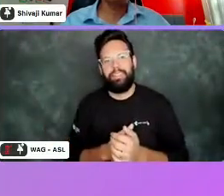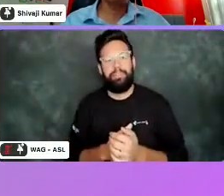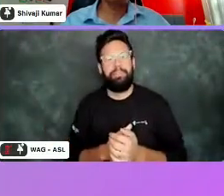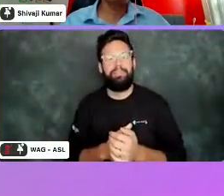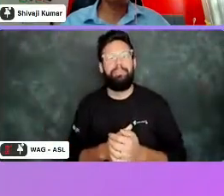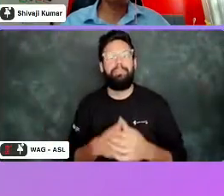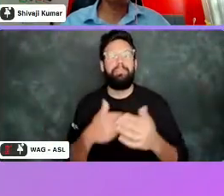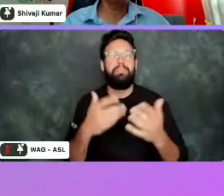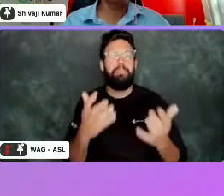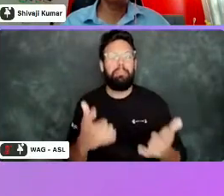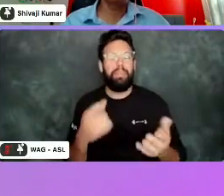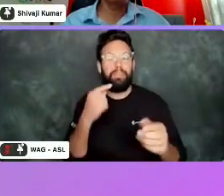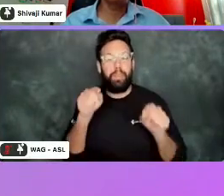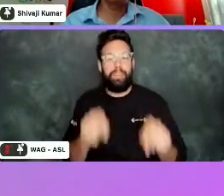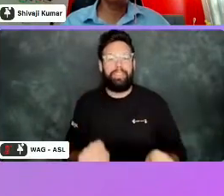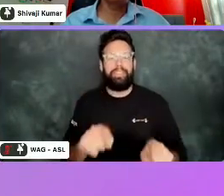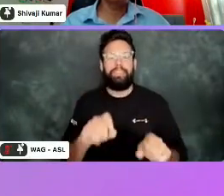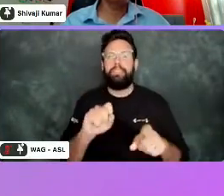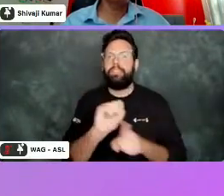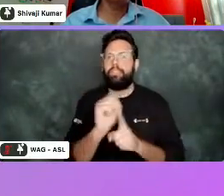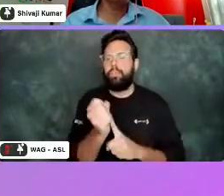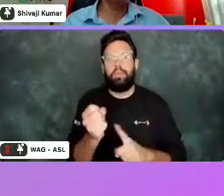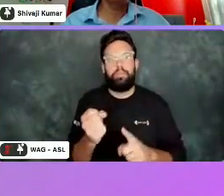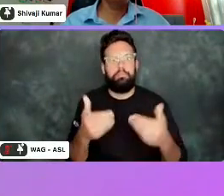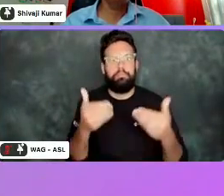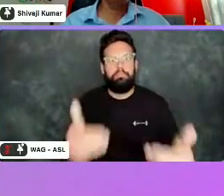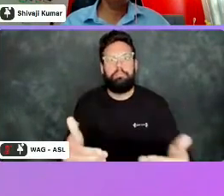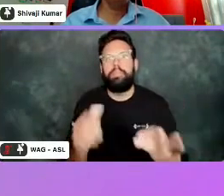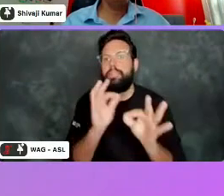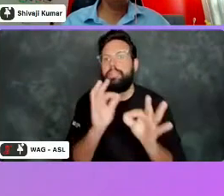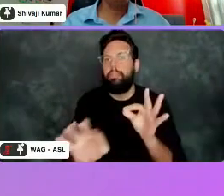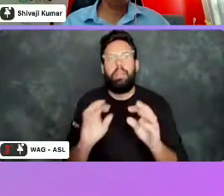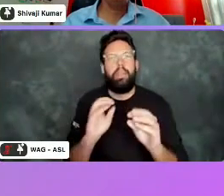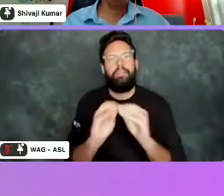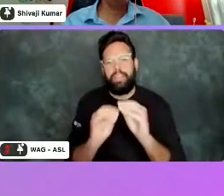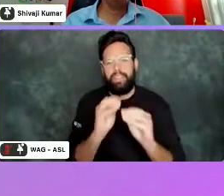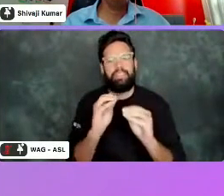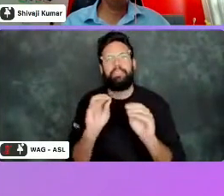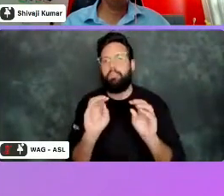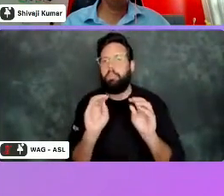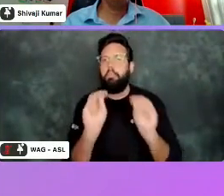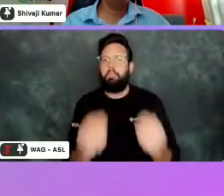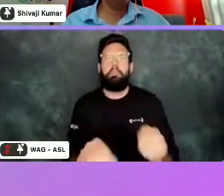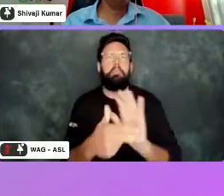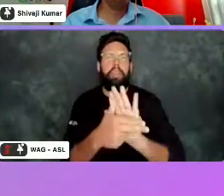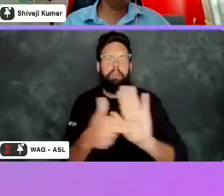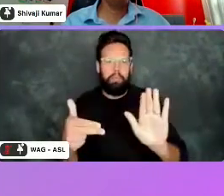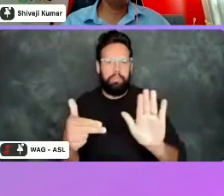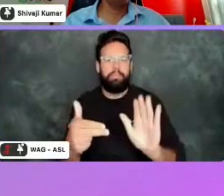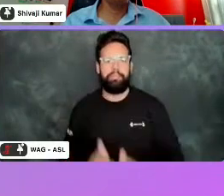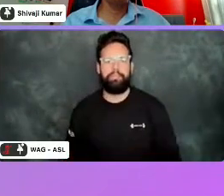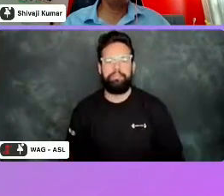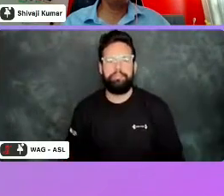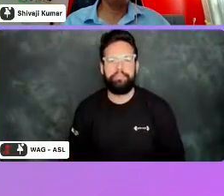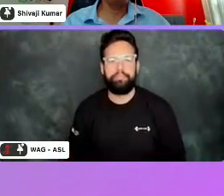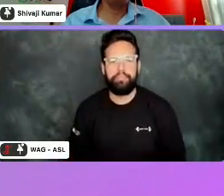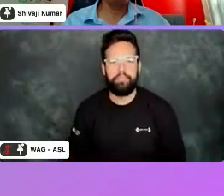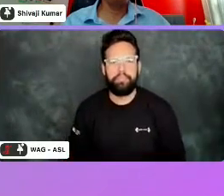I'm just gonna add aria label of notifications. I'm gonna hit Save. I have a nice fancy little dev server running, so I'm going to-